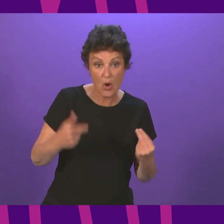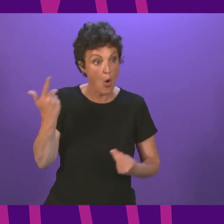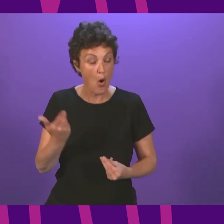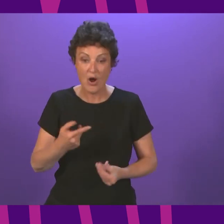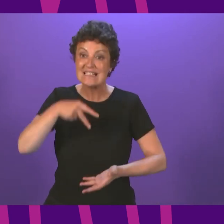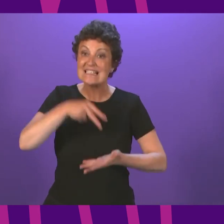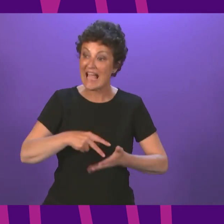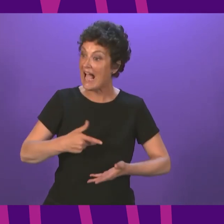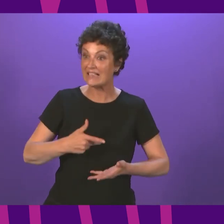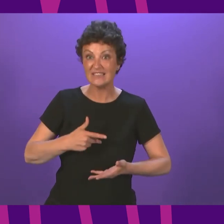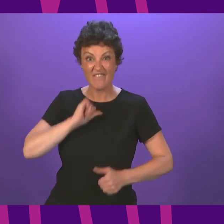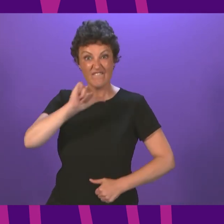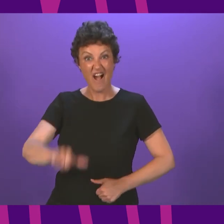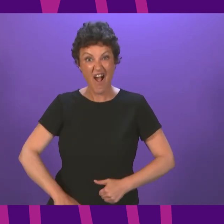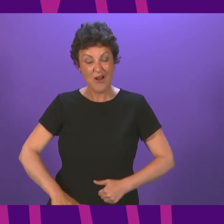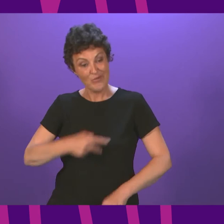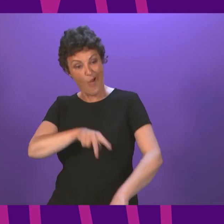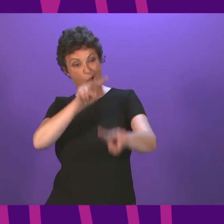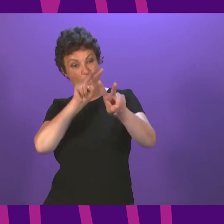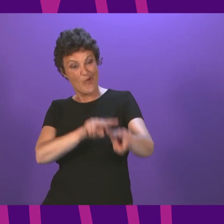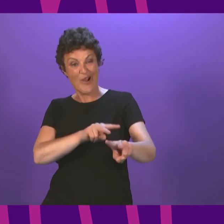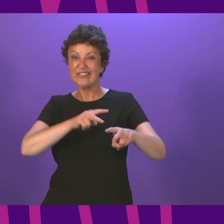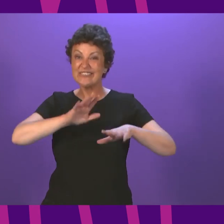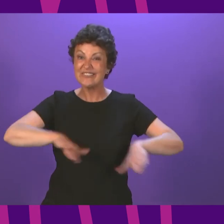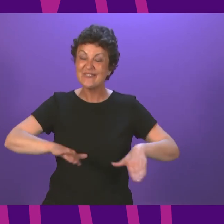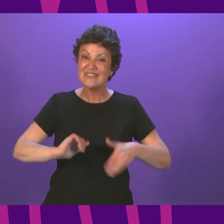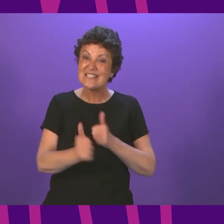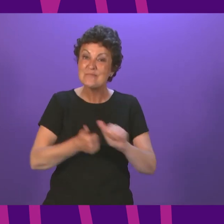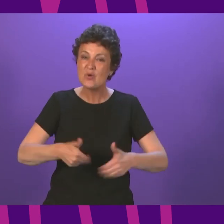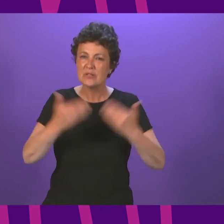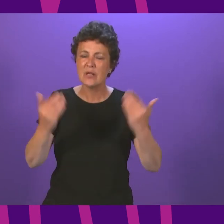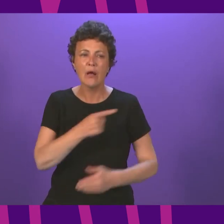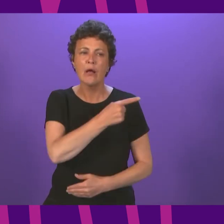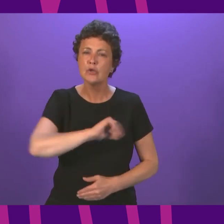days, there is no reason why this Parliament cannot do likewise. That will help with consistency,